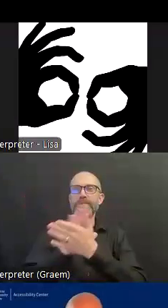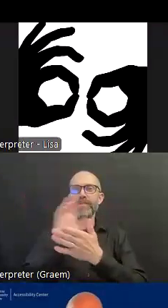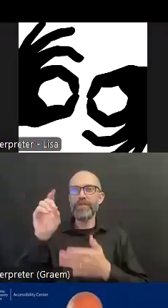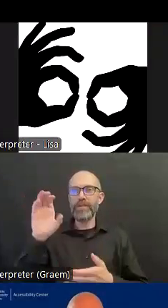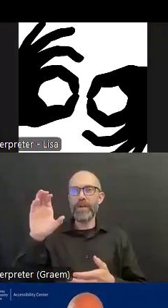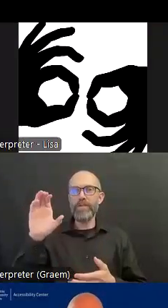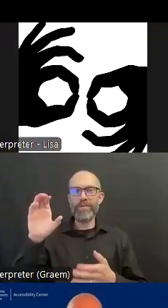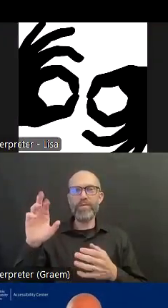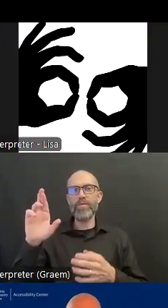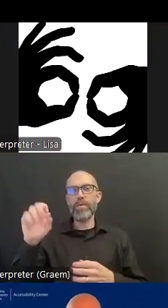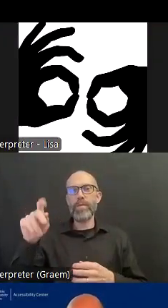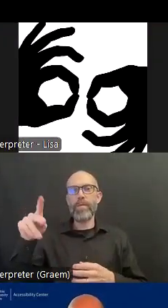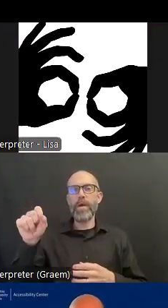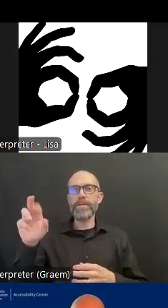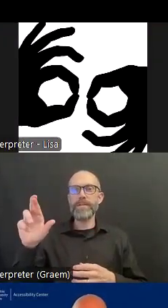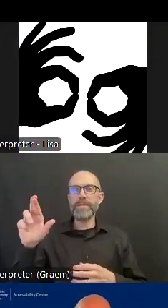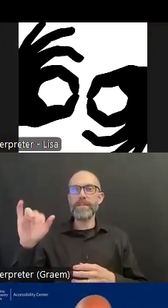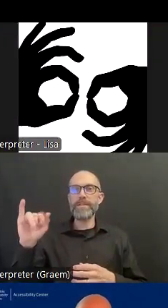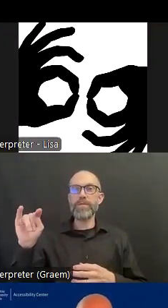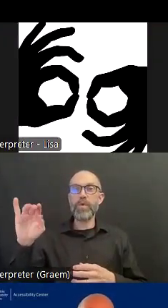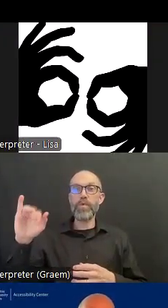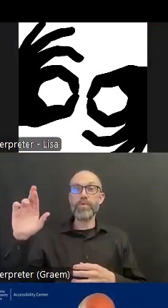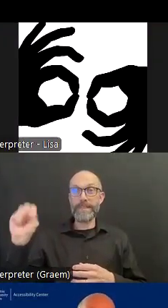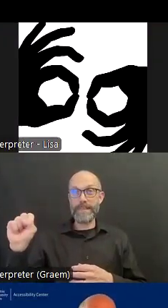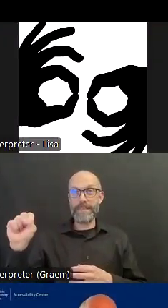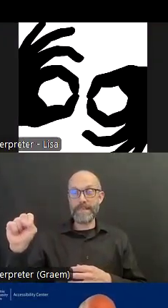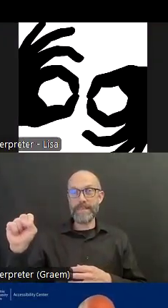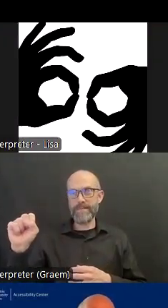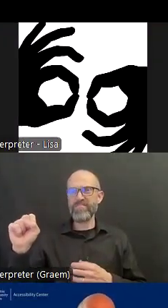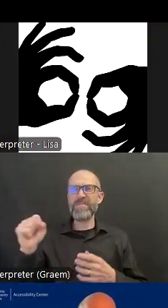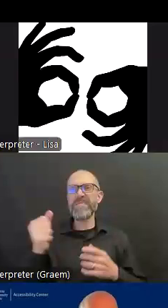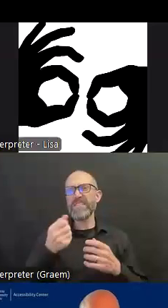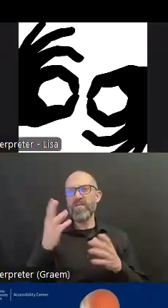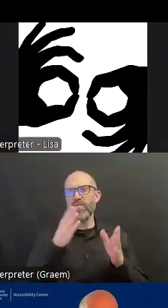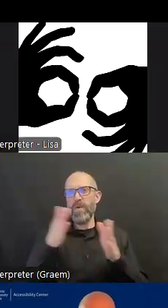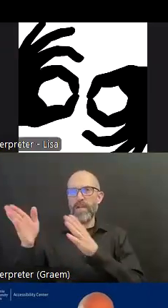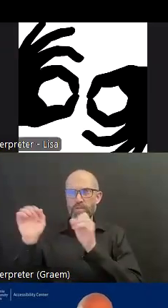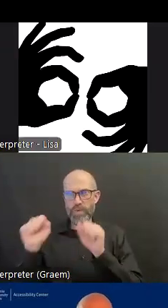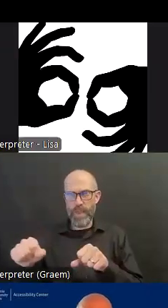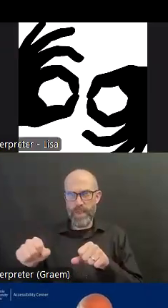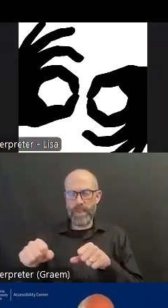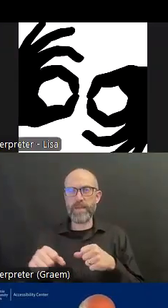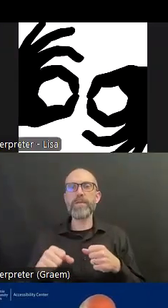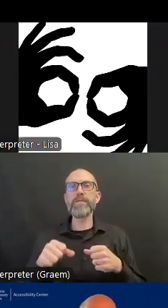So there's a number of ways you could do this, but the concept is that you need a place